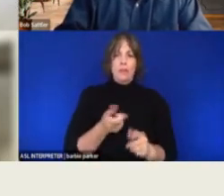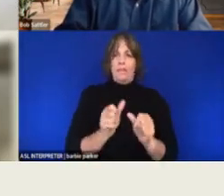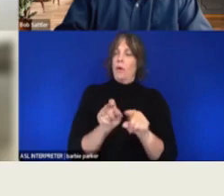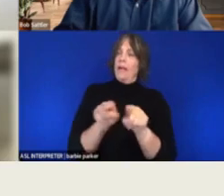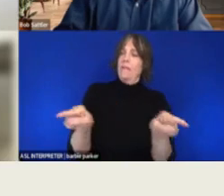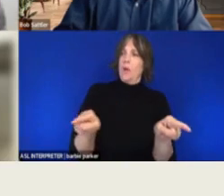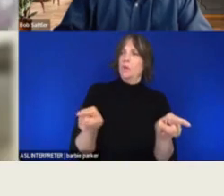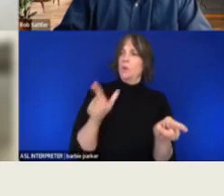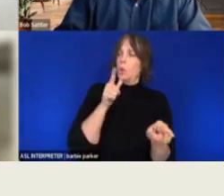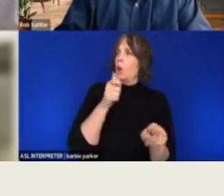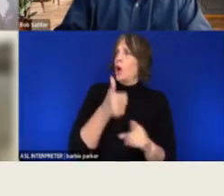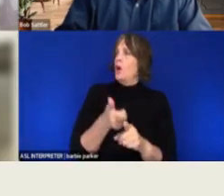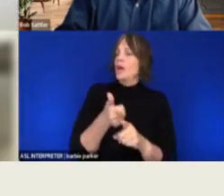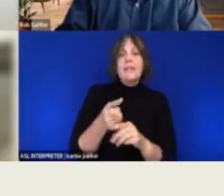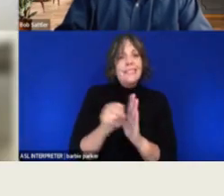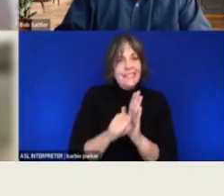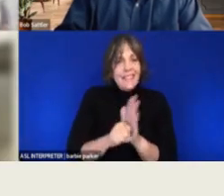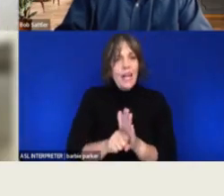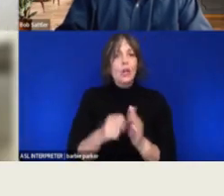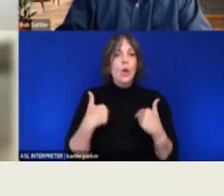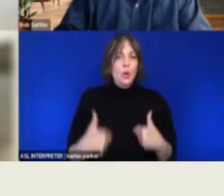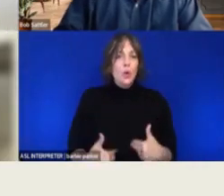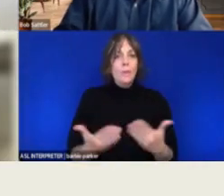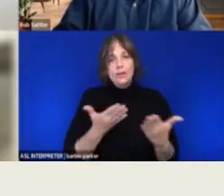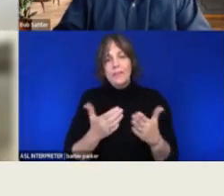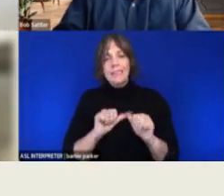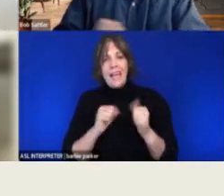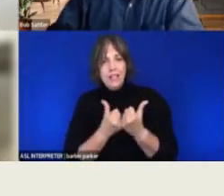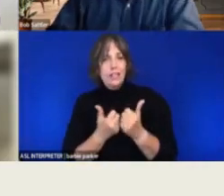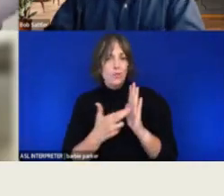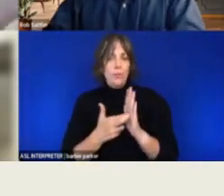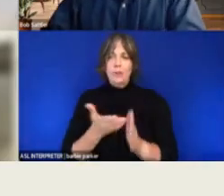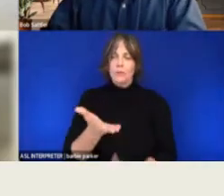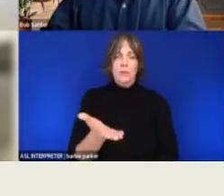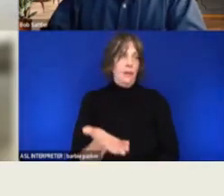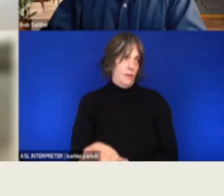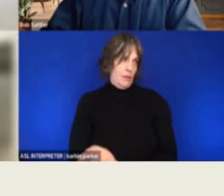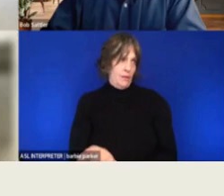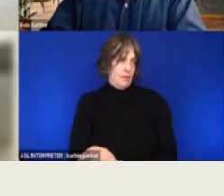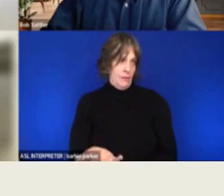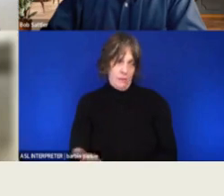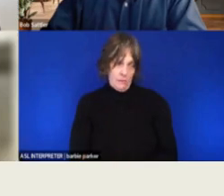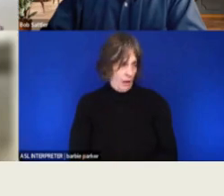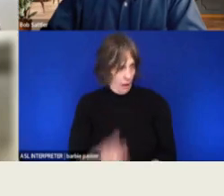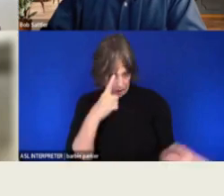state human service agency representatives who are sitting there saying, absolutely, I agree with this, but how can I